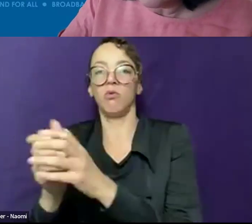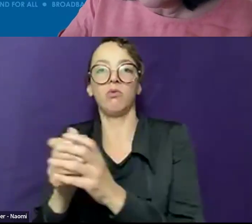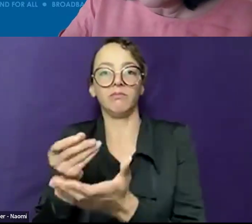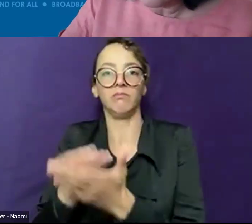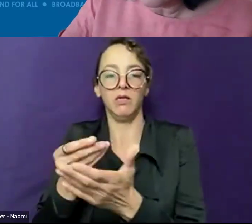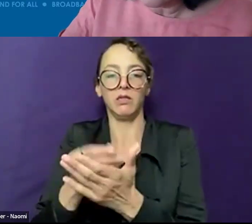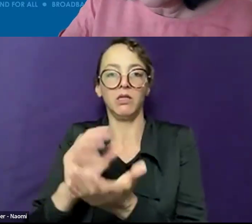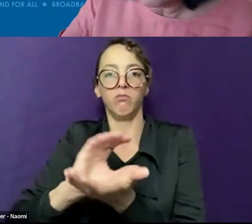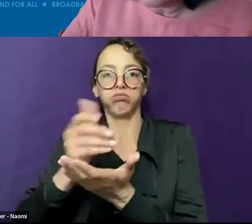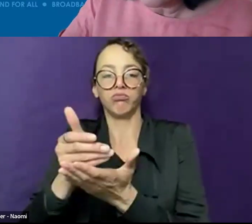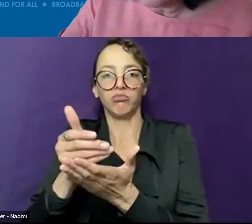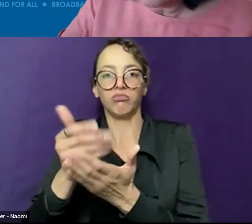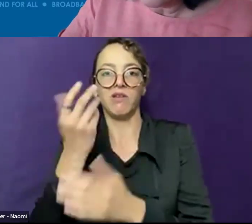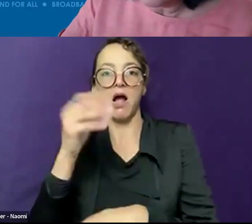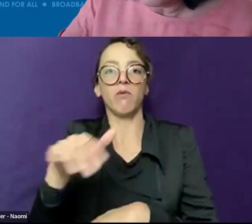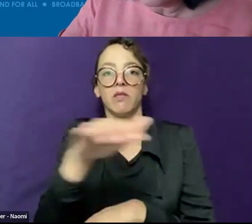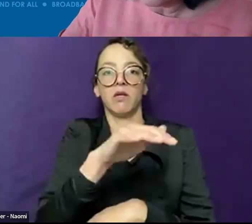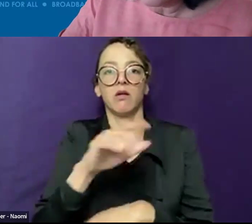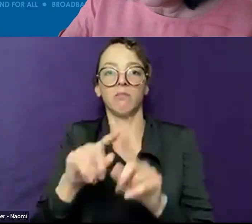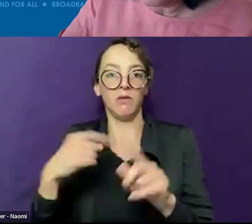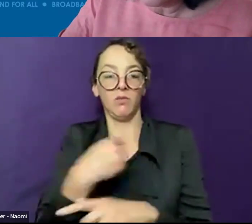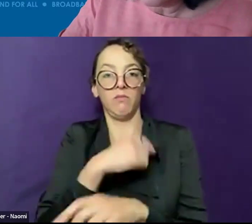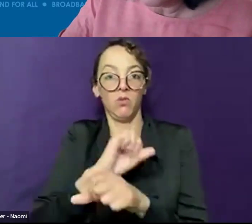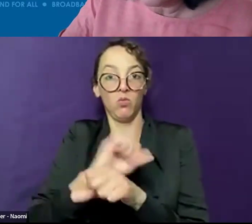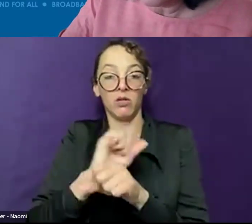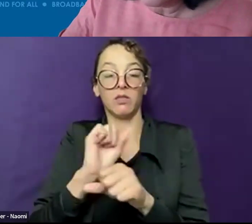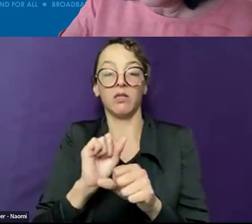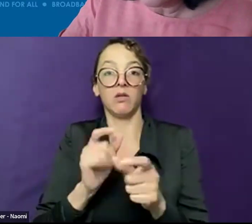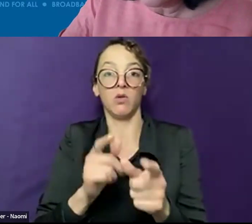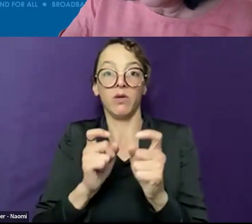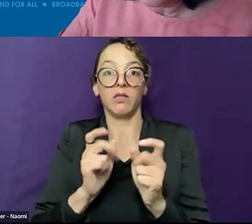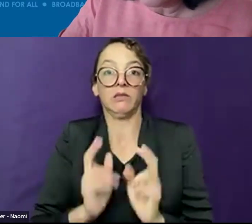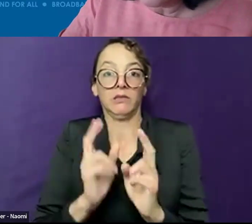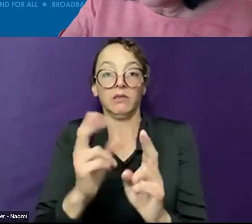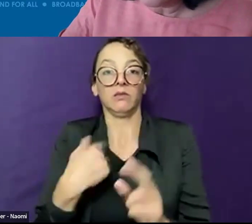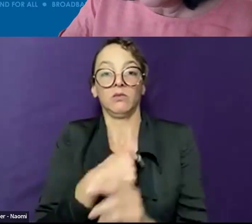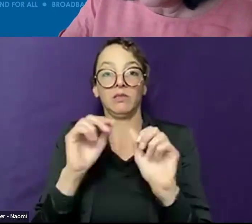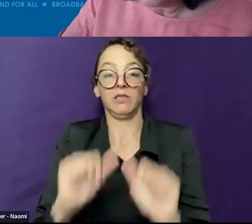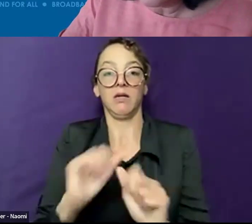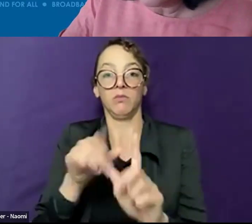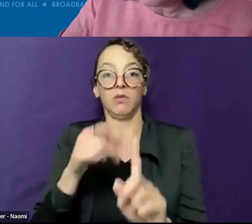as quickly and urgently as we can, particularly since we haven't received the grant yet.